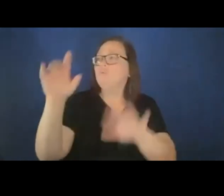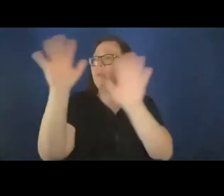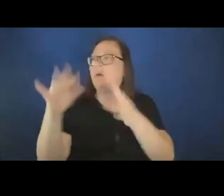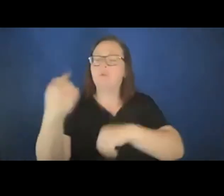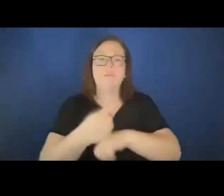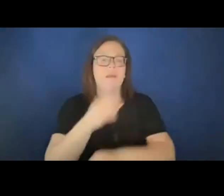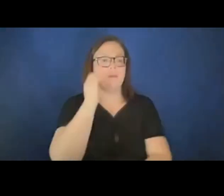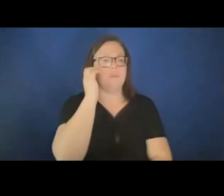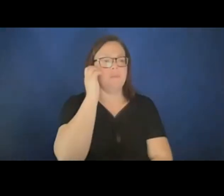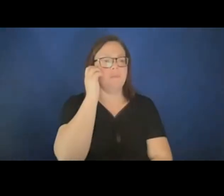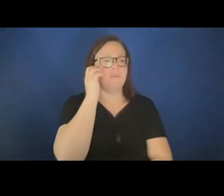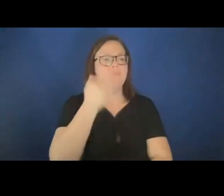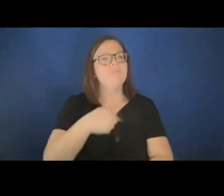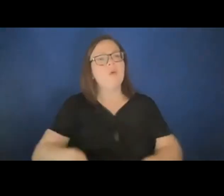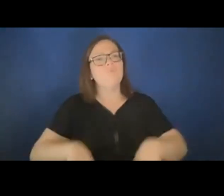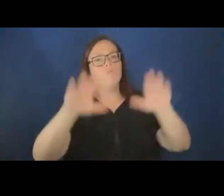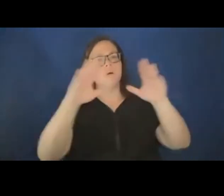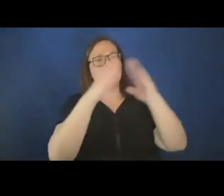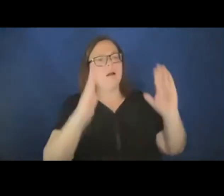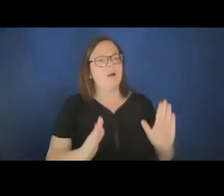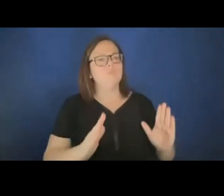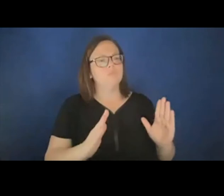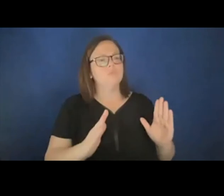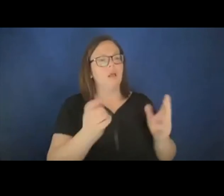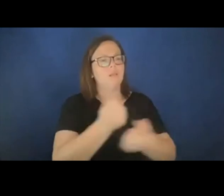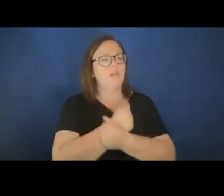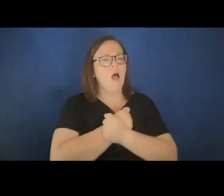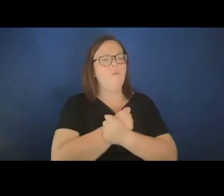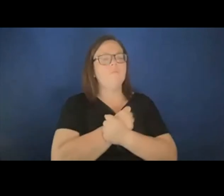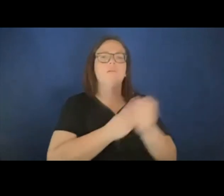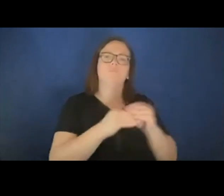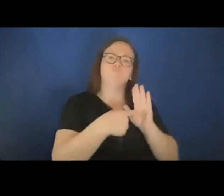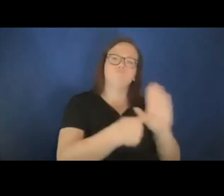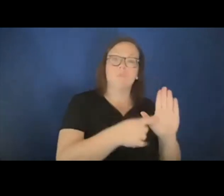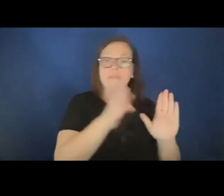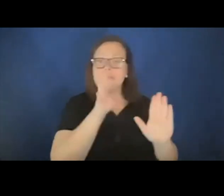I grew up in a household where love was more often demonstrated than uttered. That passed